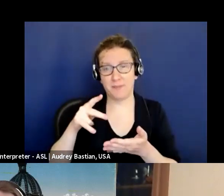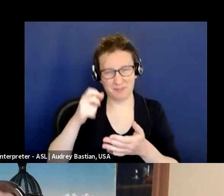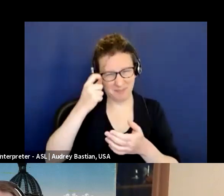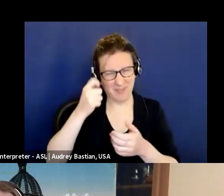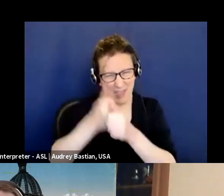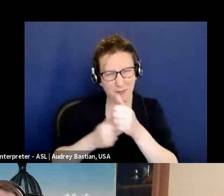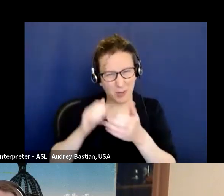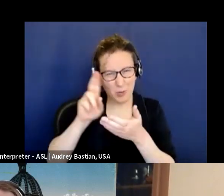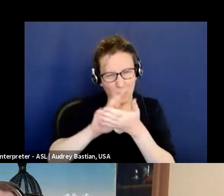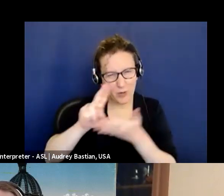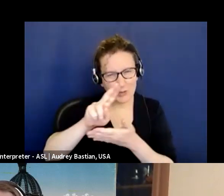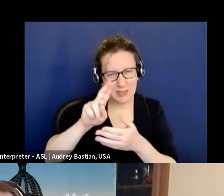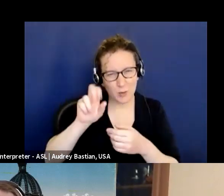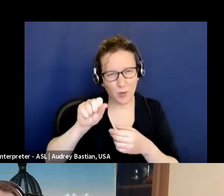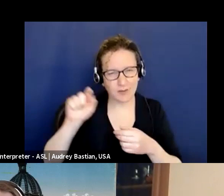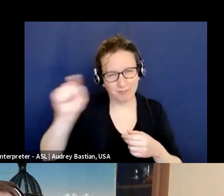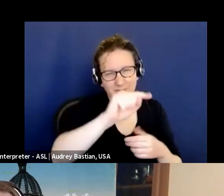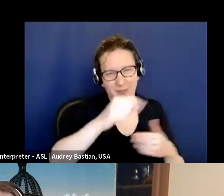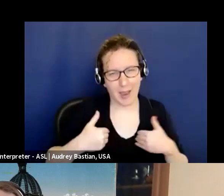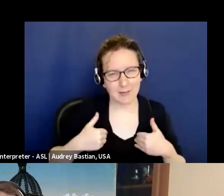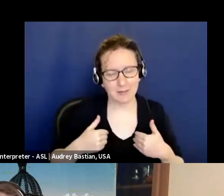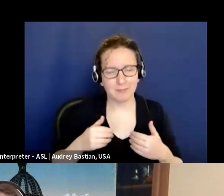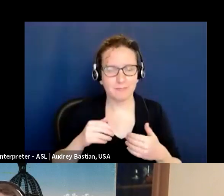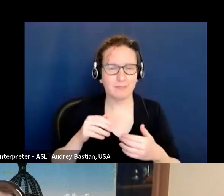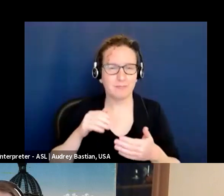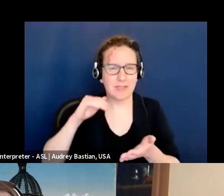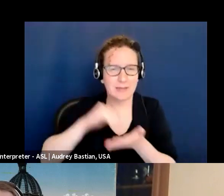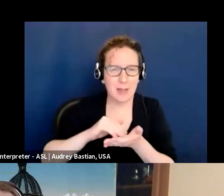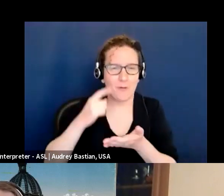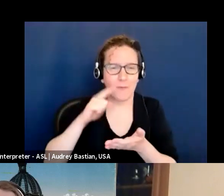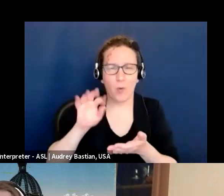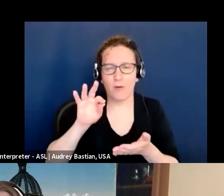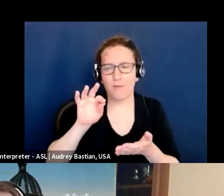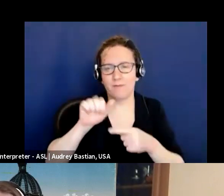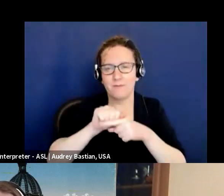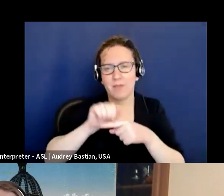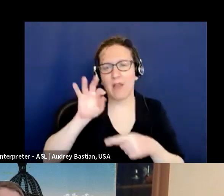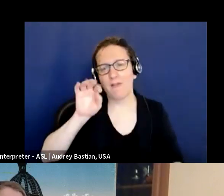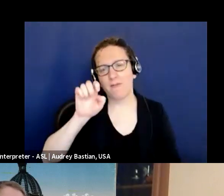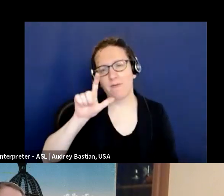recommend going there for resources to apply to study abroad opportunities or other fellowships.